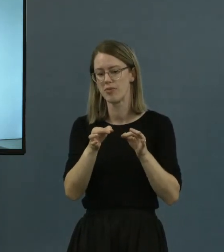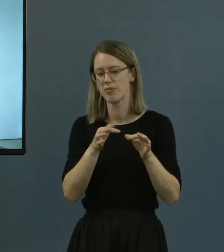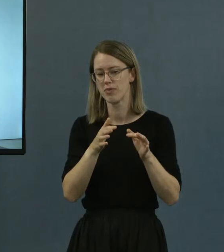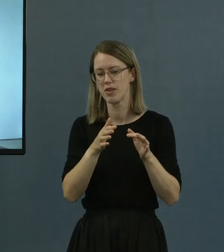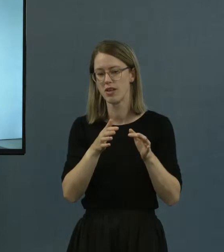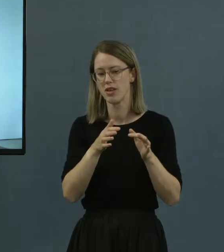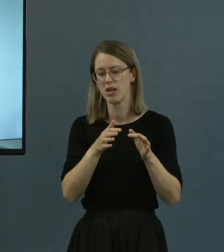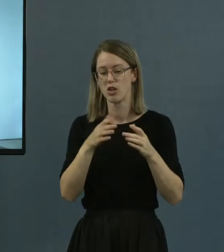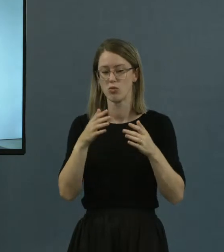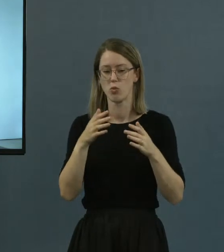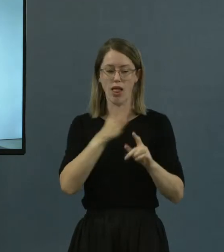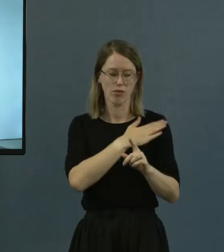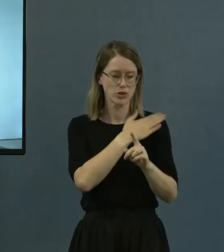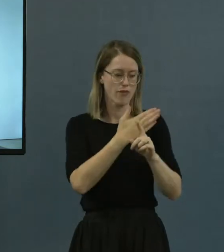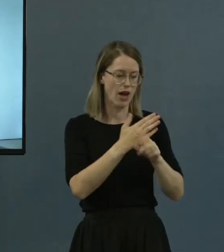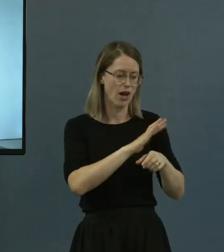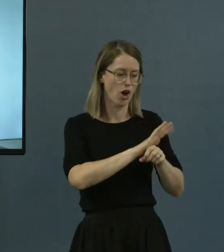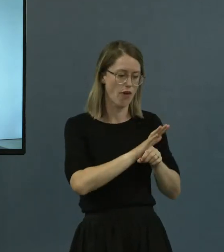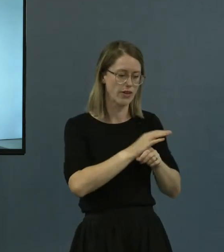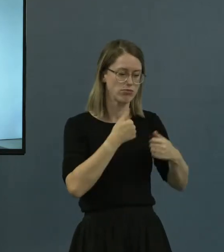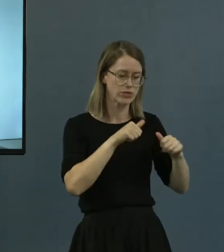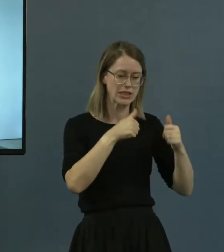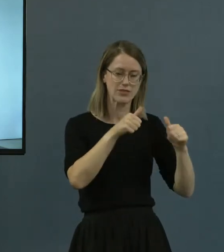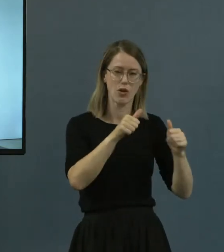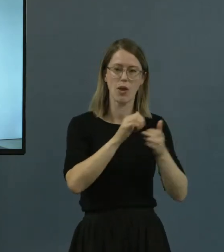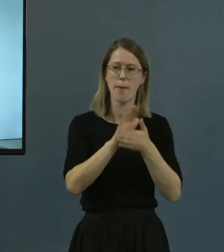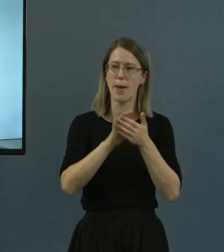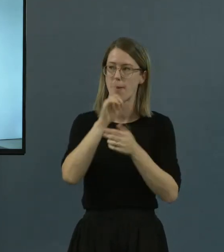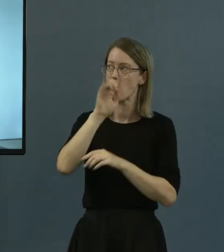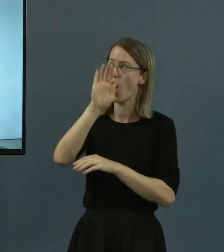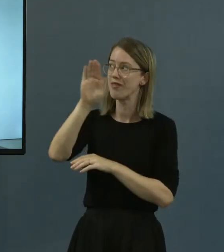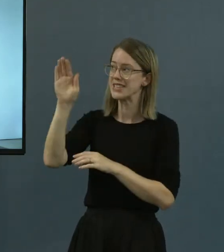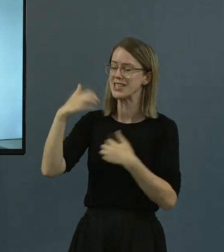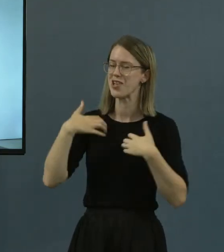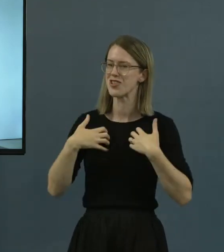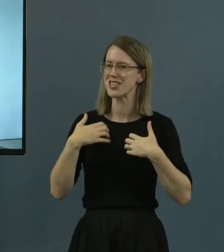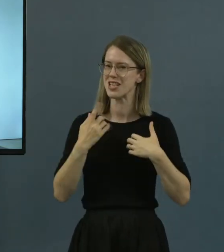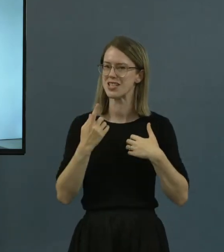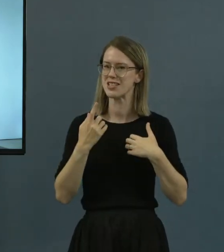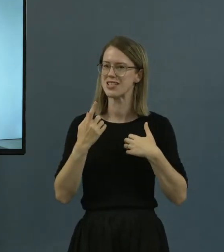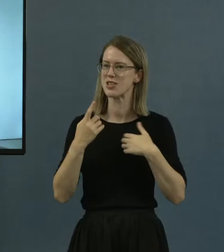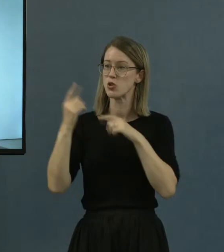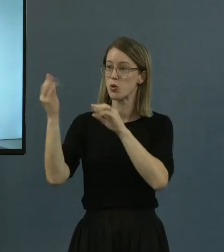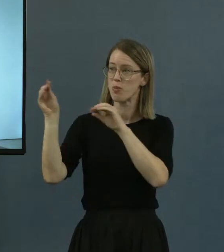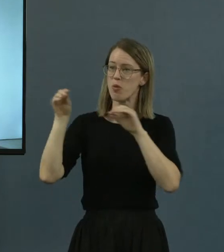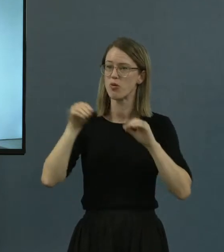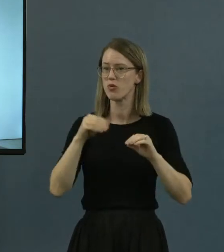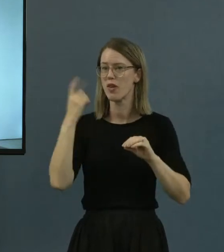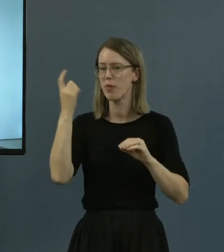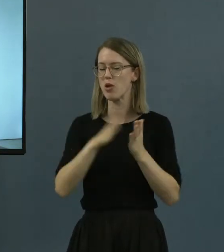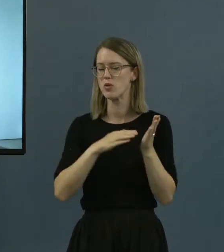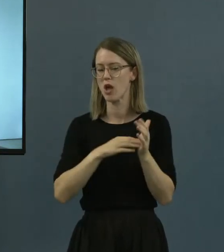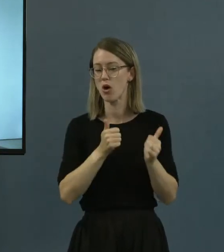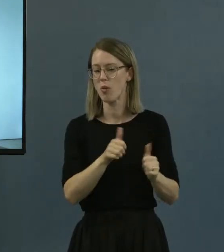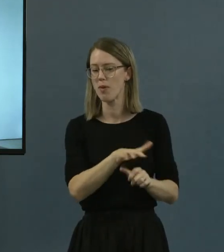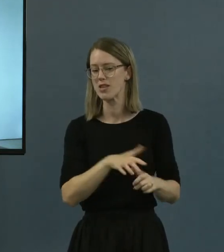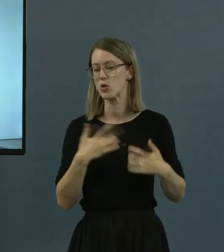pandemic has certainly increased a lot of interest overseas in healthcare professionals who are looking